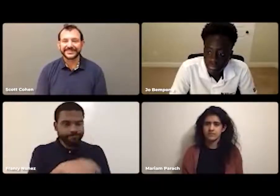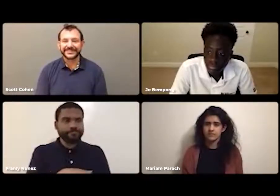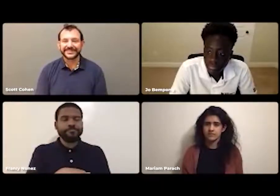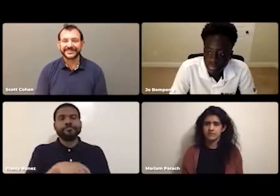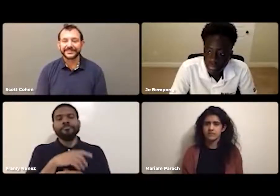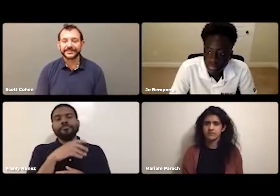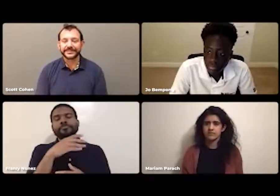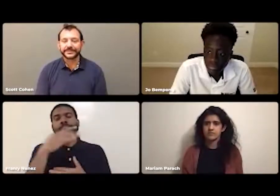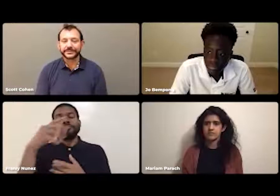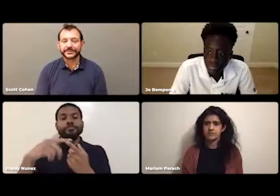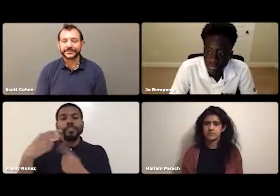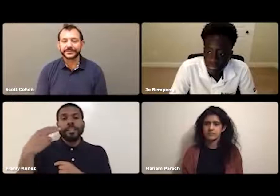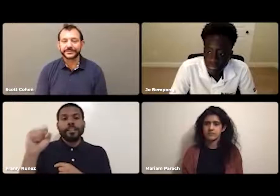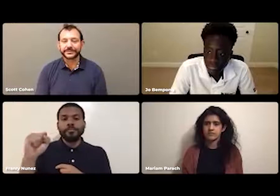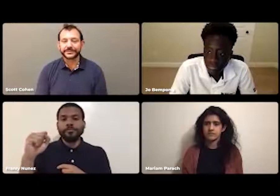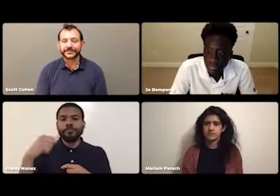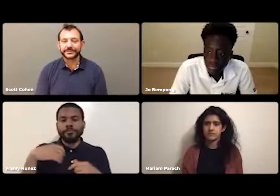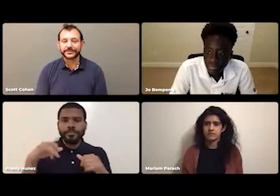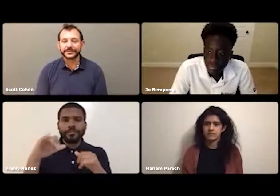I thought that was the career for me.